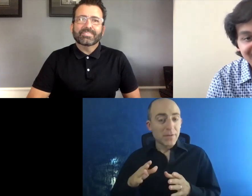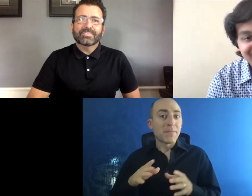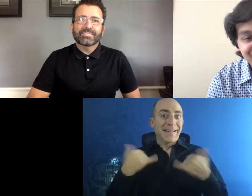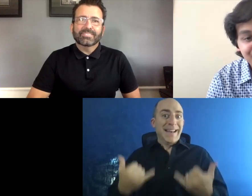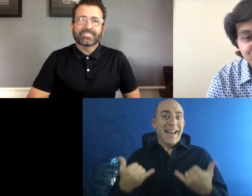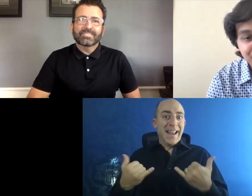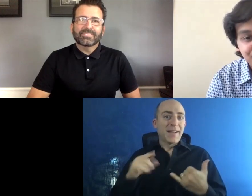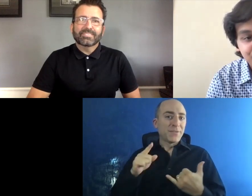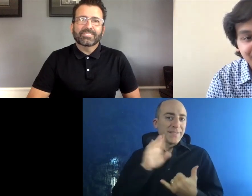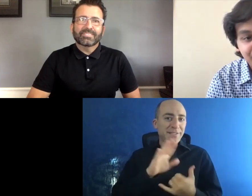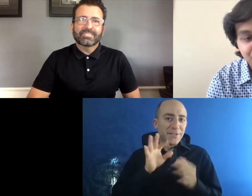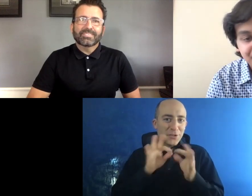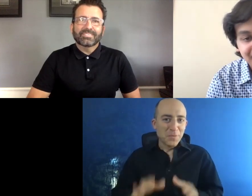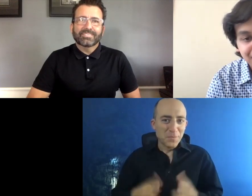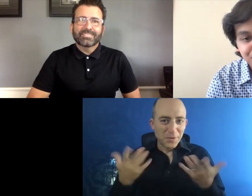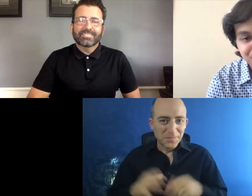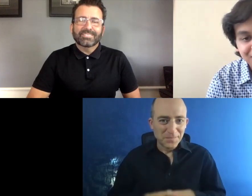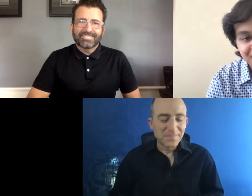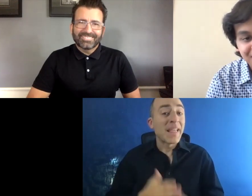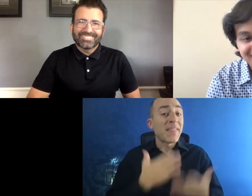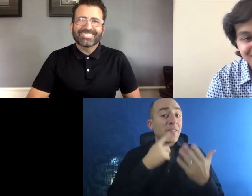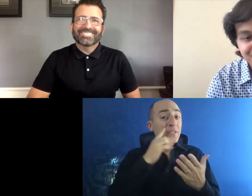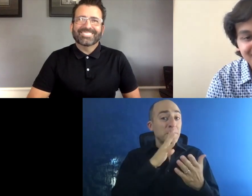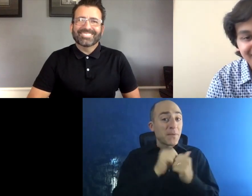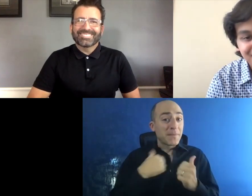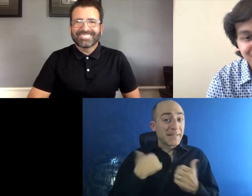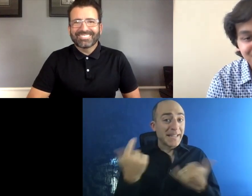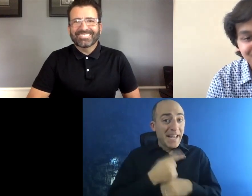Thank you so much for speaking with me today Mr. Maucere, it's great to have you